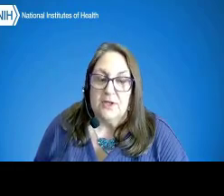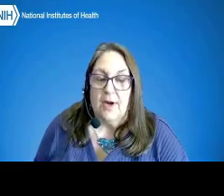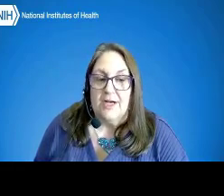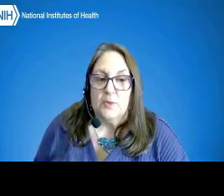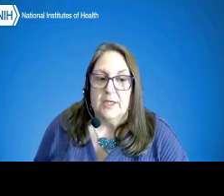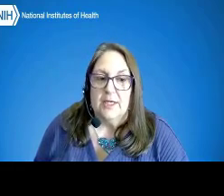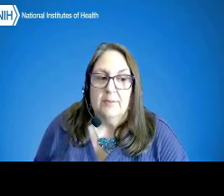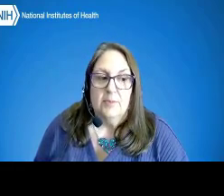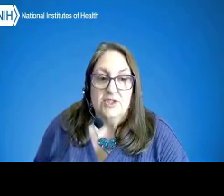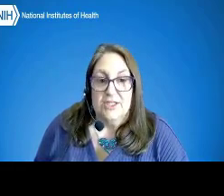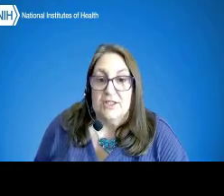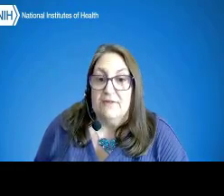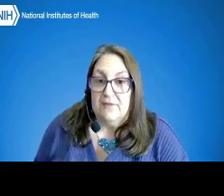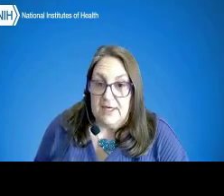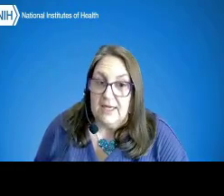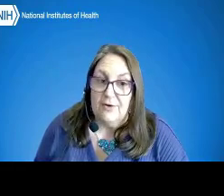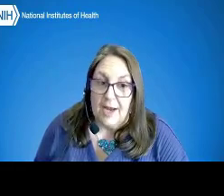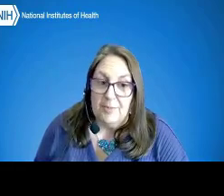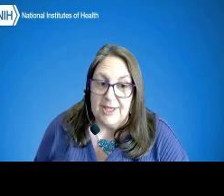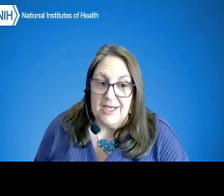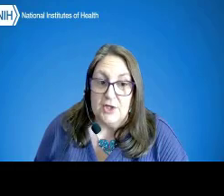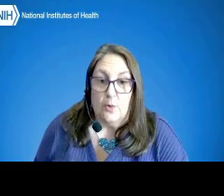that are actually potentially funding your application